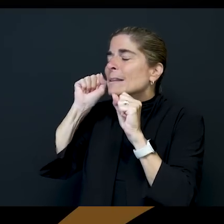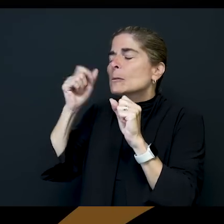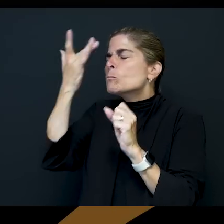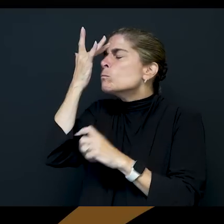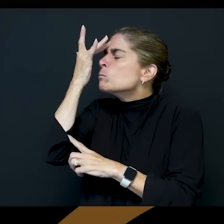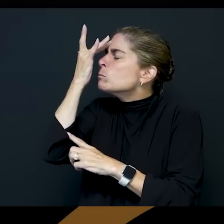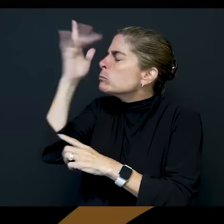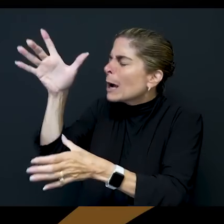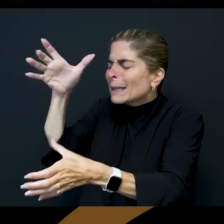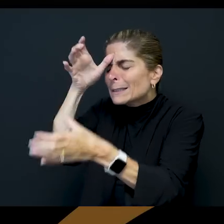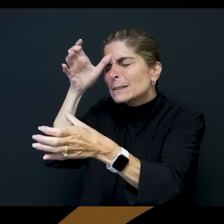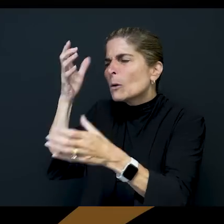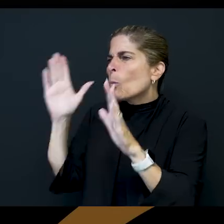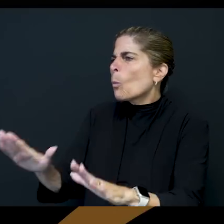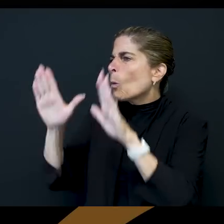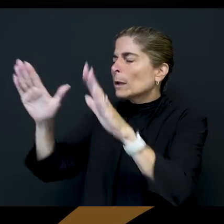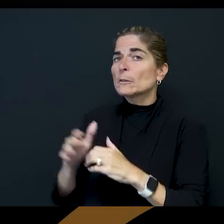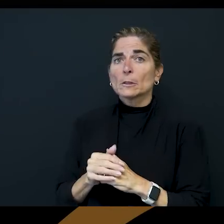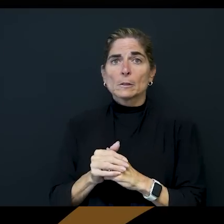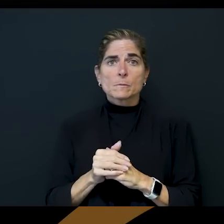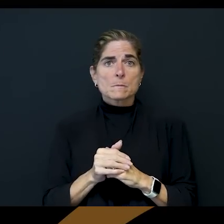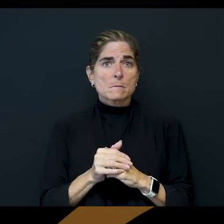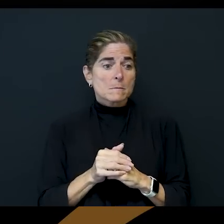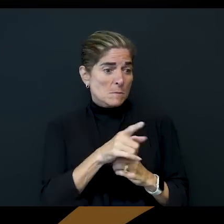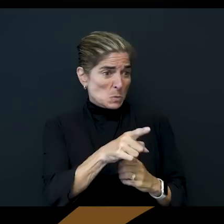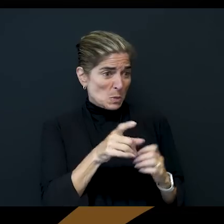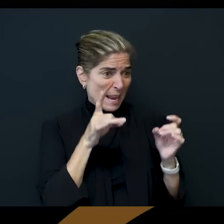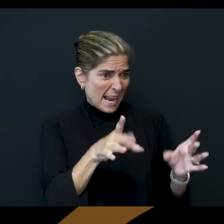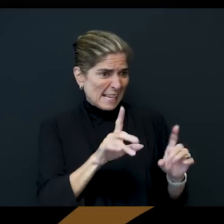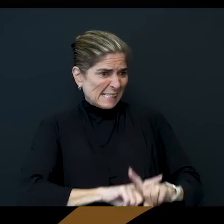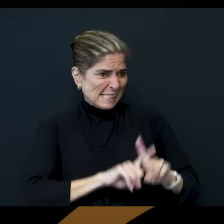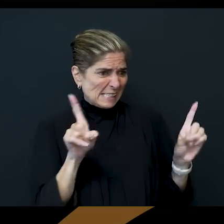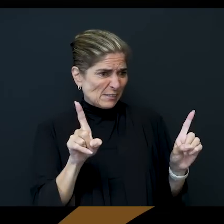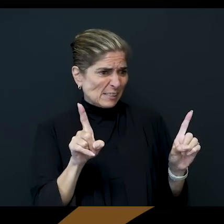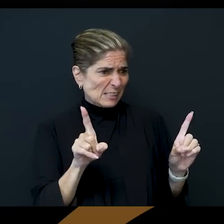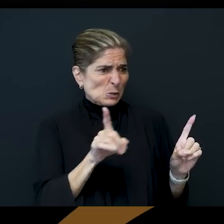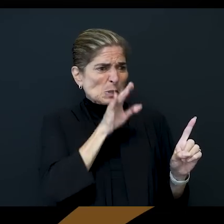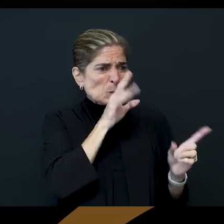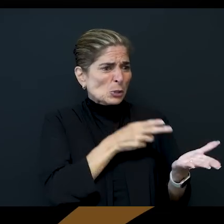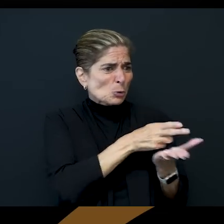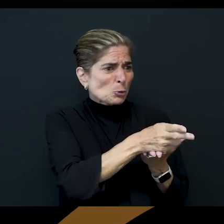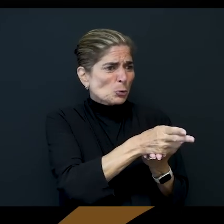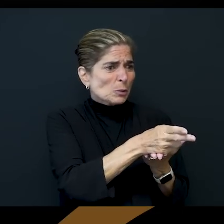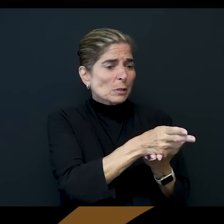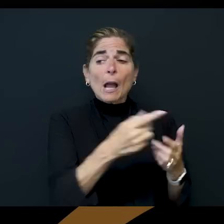She's absolutely wonderful. Nazis hate anyone who different and they hate anyone who speaks the truth. Marie... I’m different.